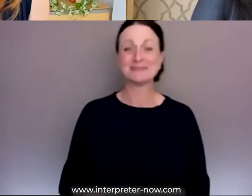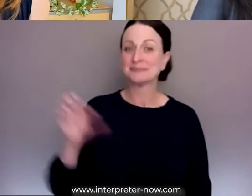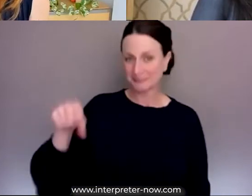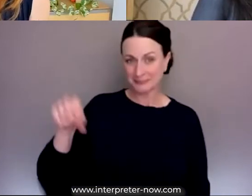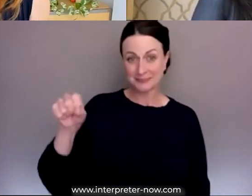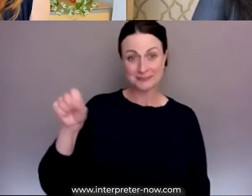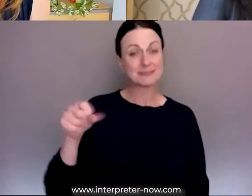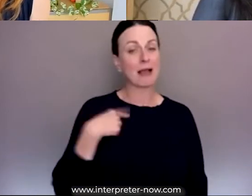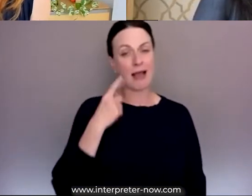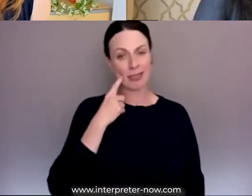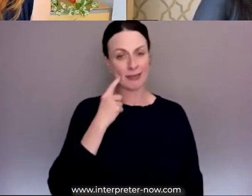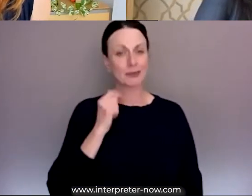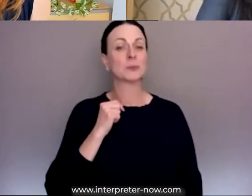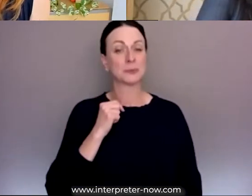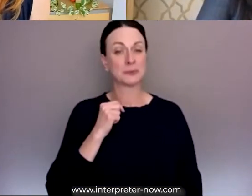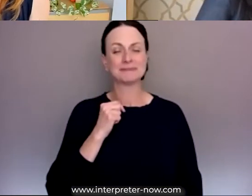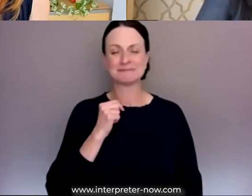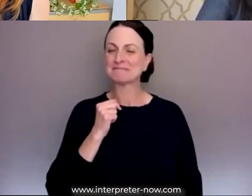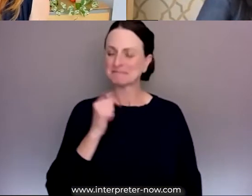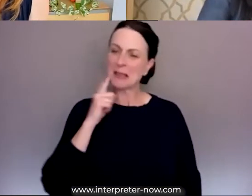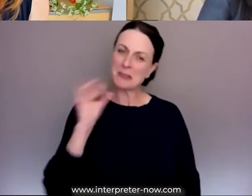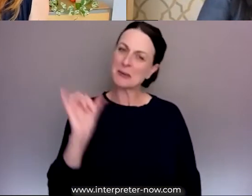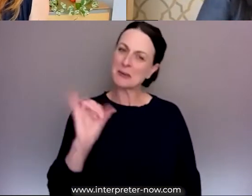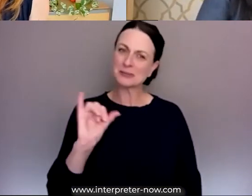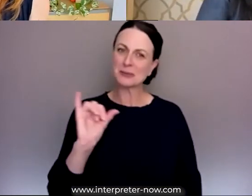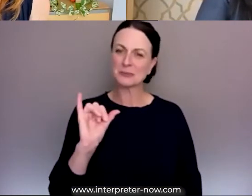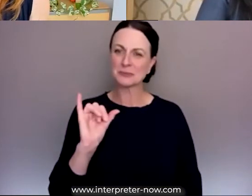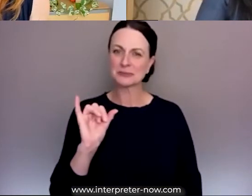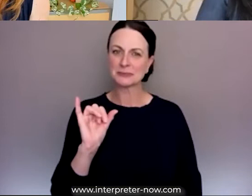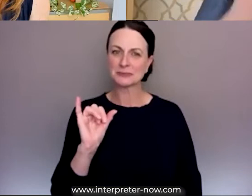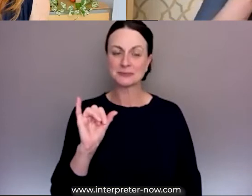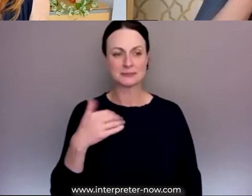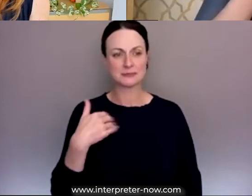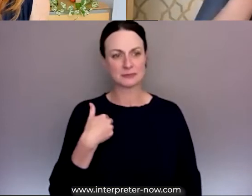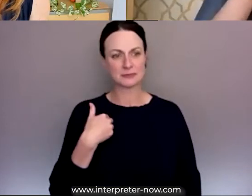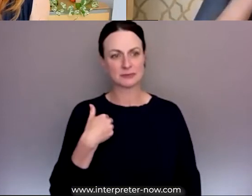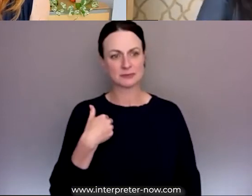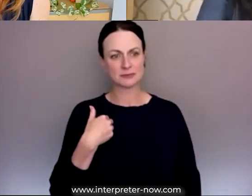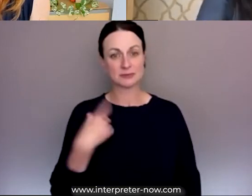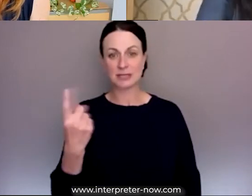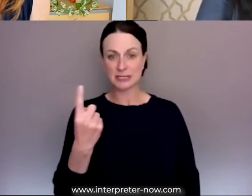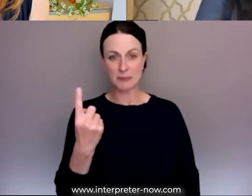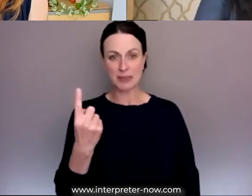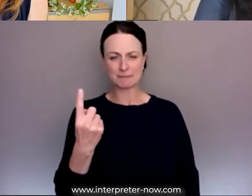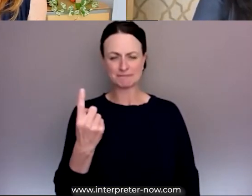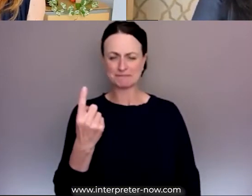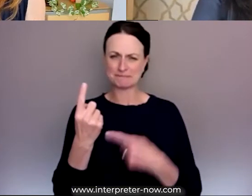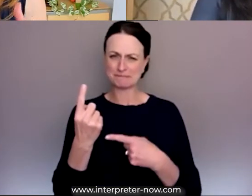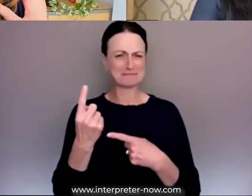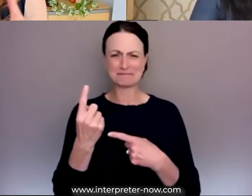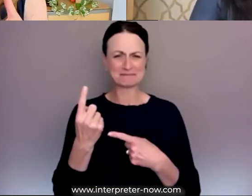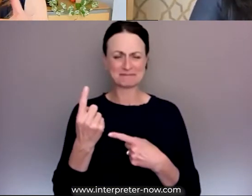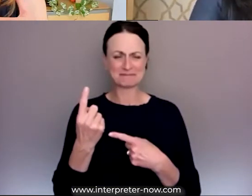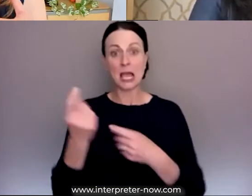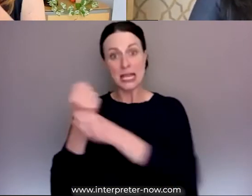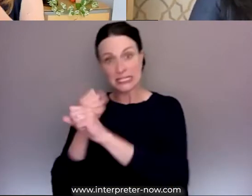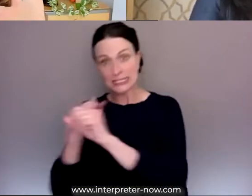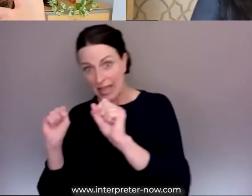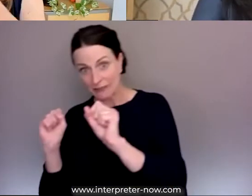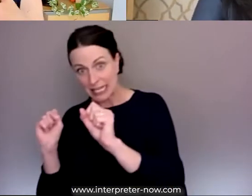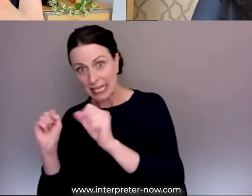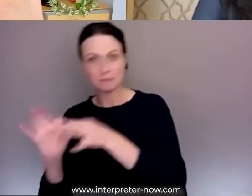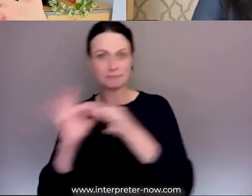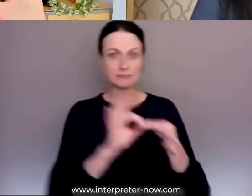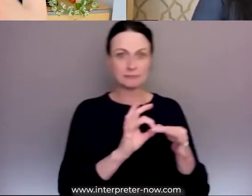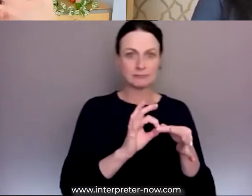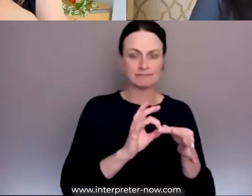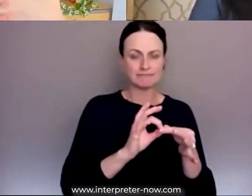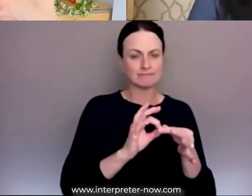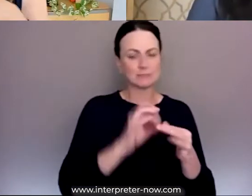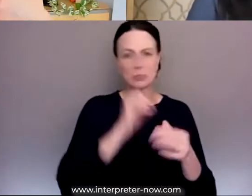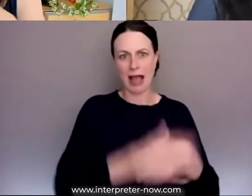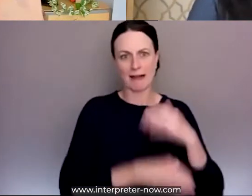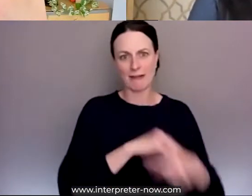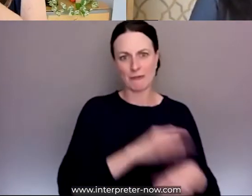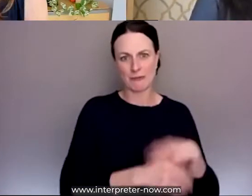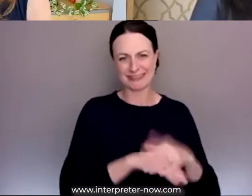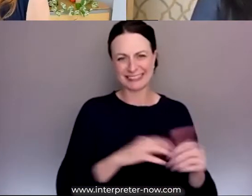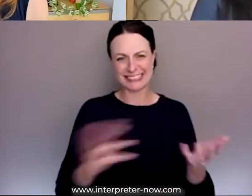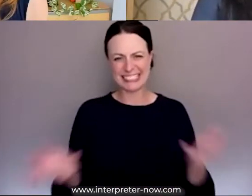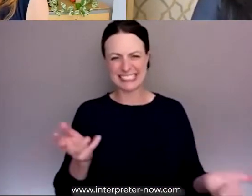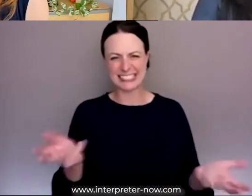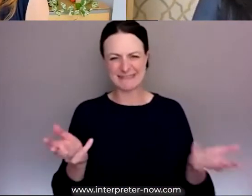I think also, there's something about conflating safety with discomfort, safety and comfort.